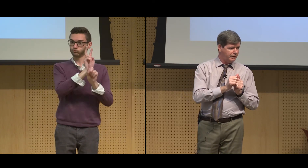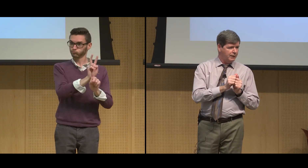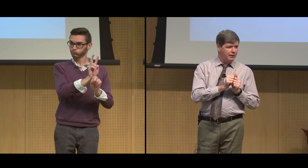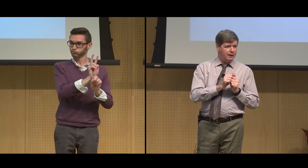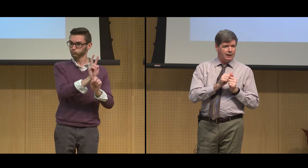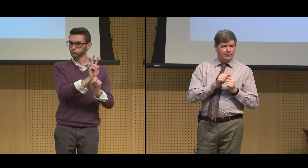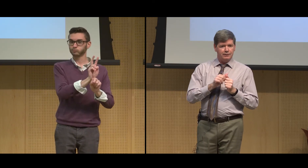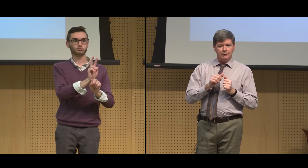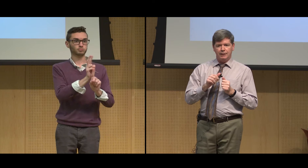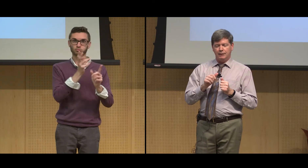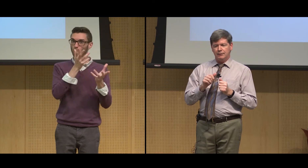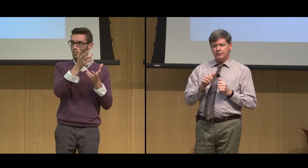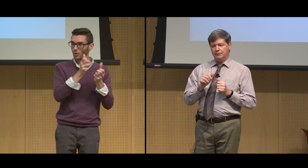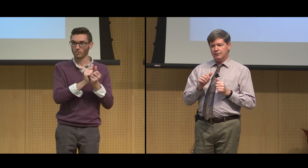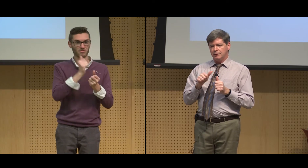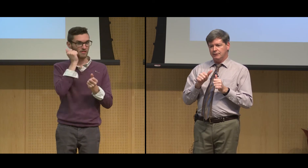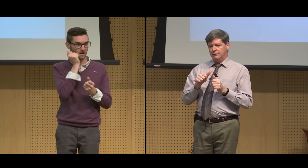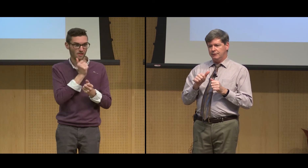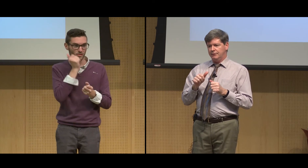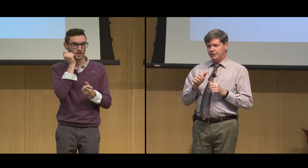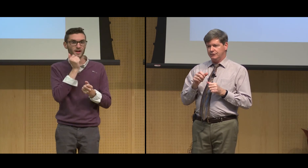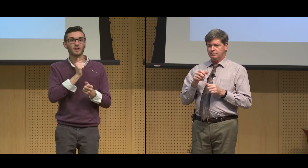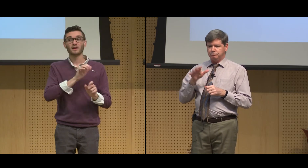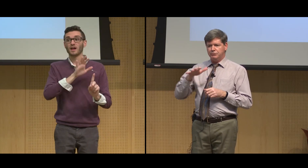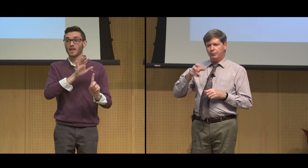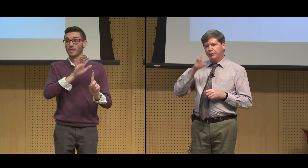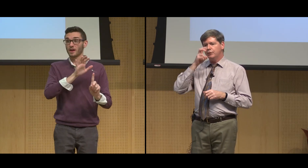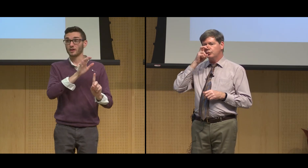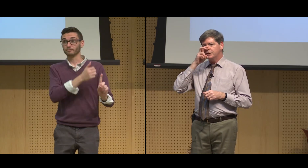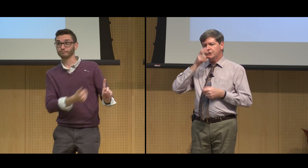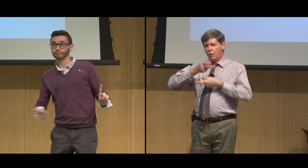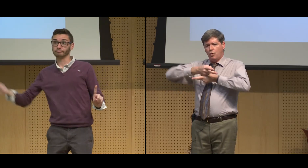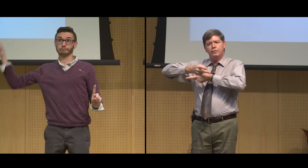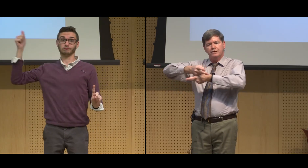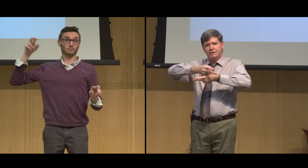and--and, uh, there's pretty rigid oversight